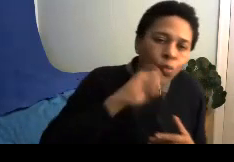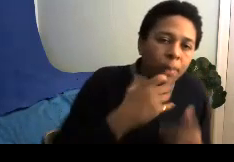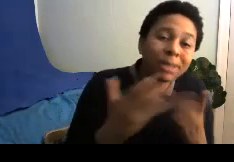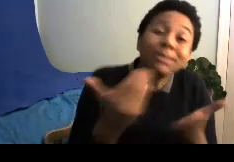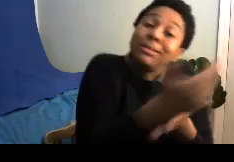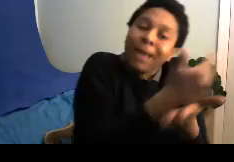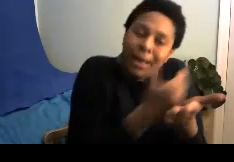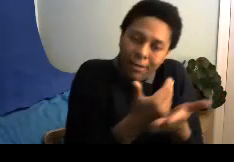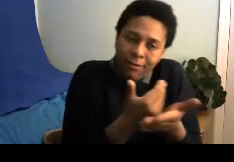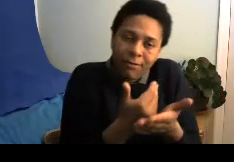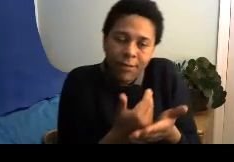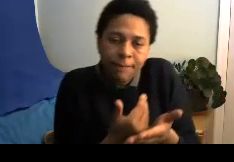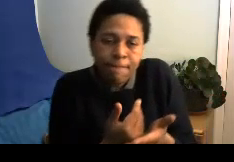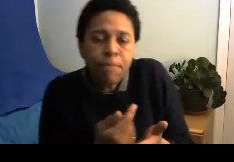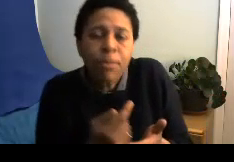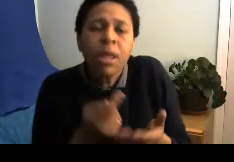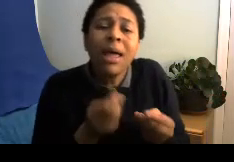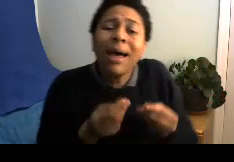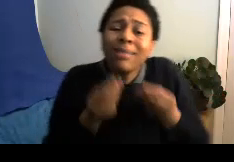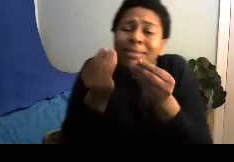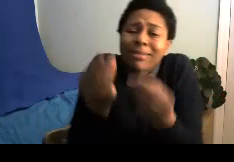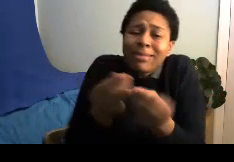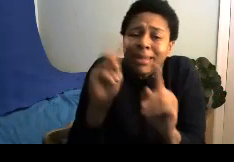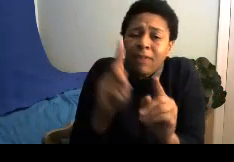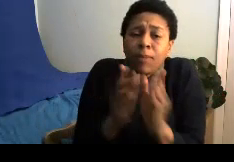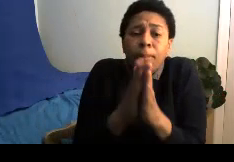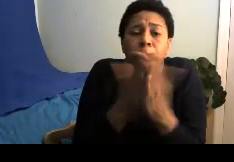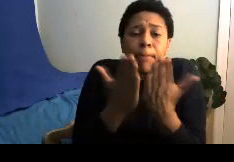really sort of, like, brightly coloured, like saturated